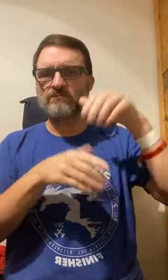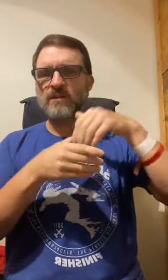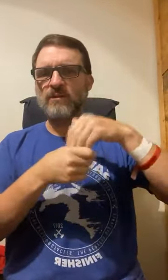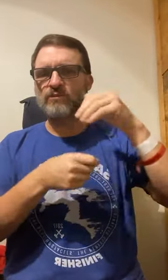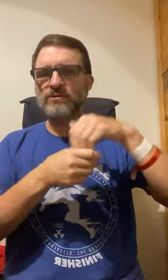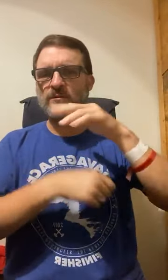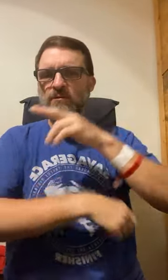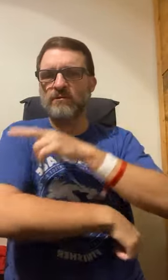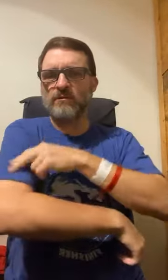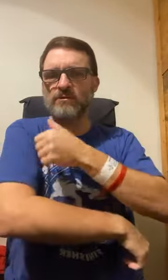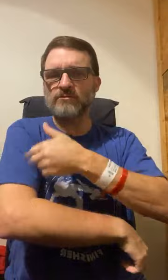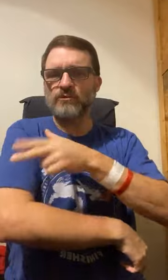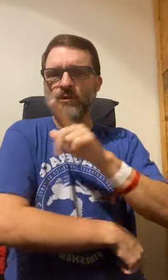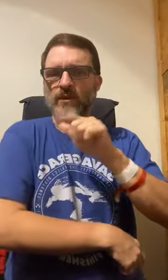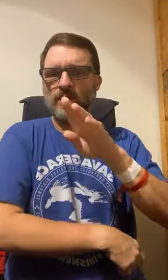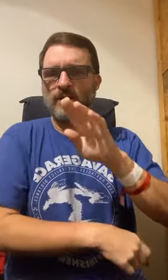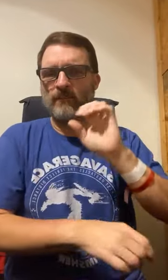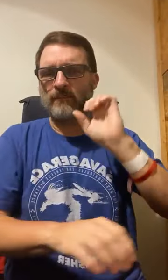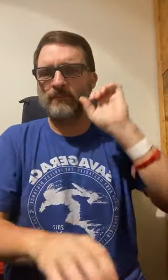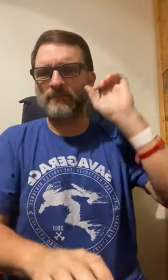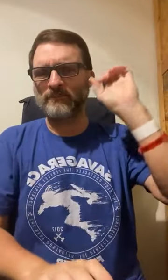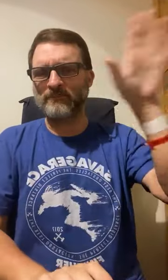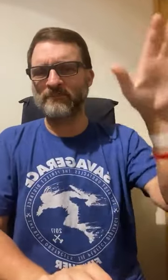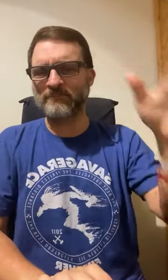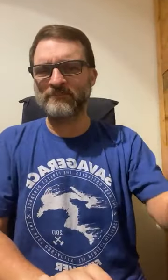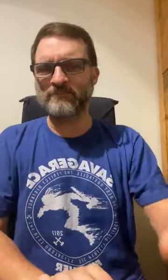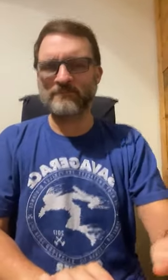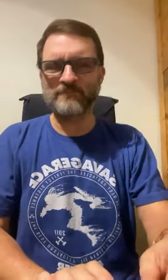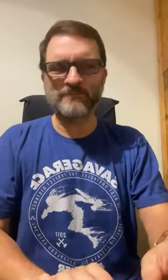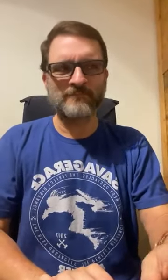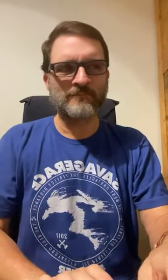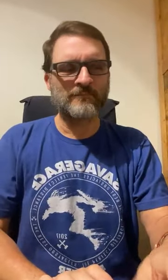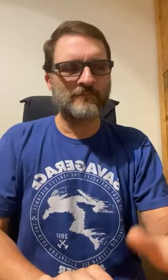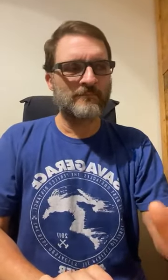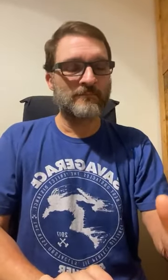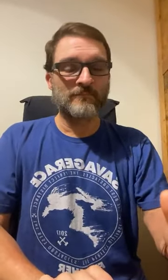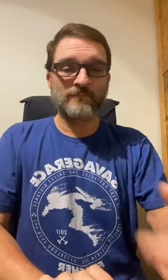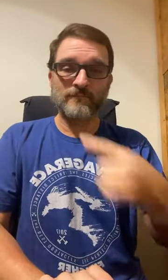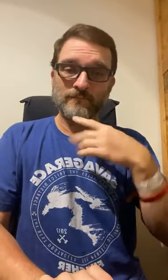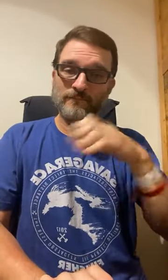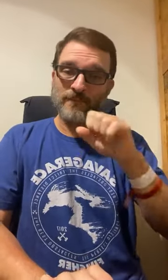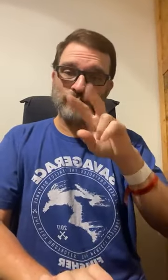It had to be sent outside of the hospital lab to send somewhere else.